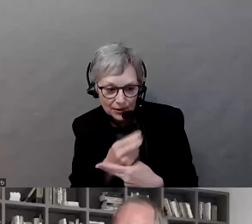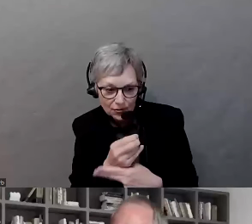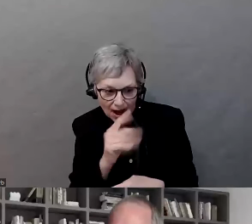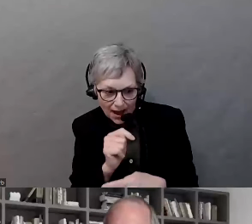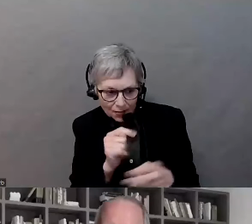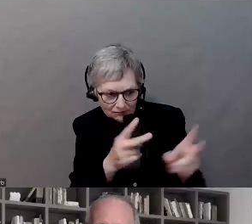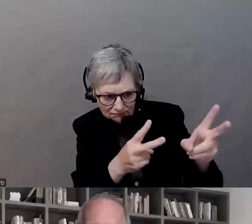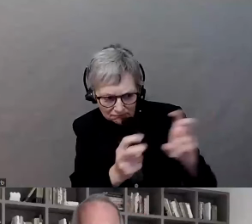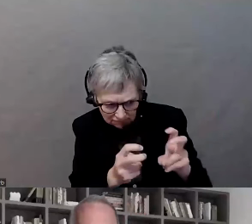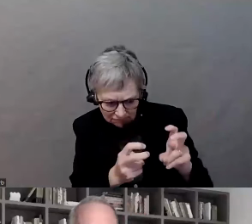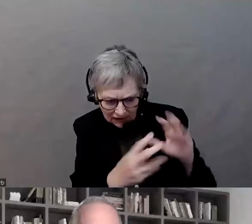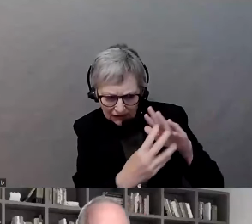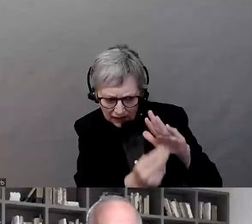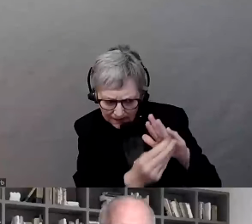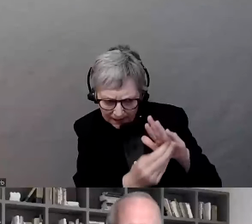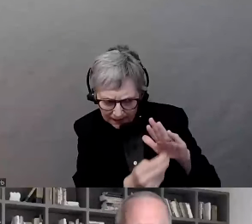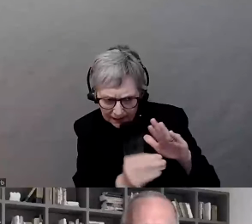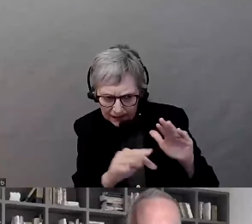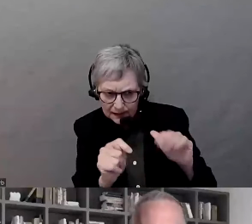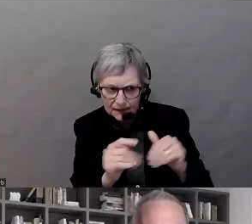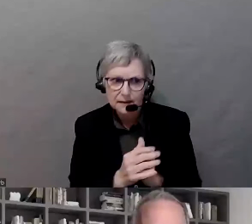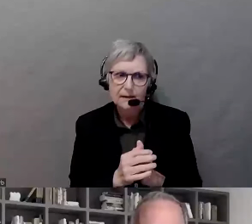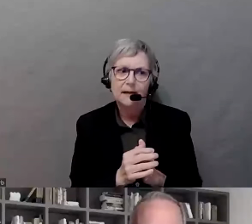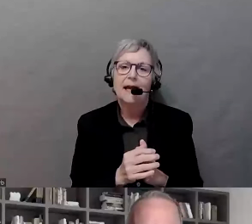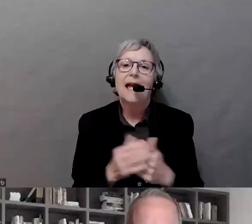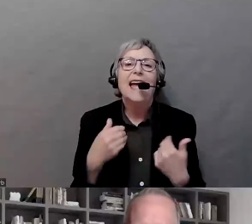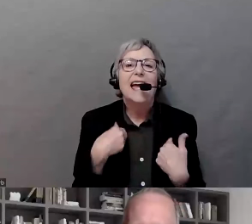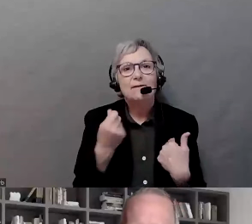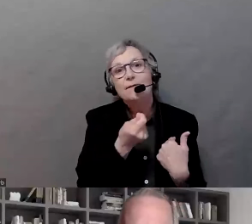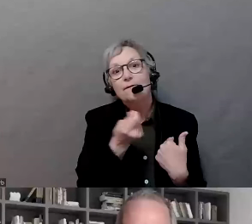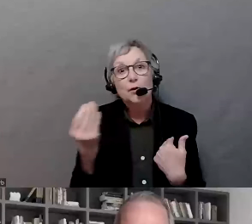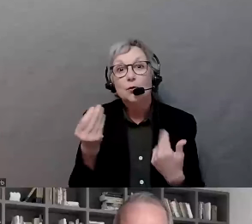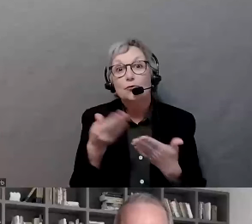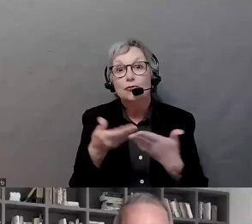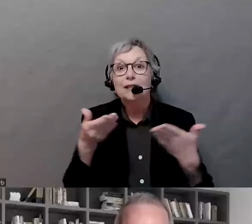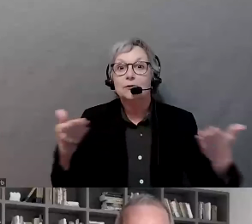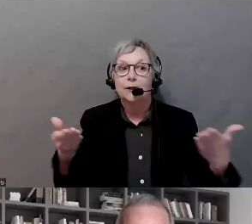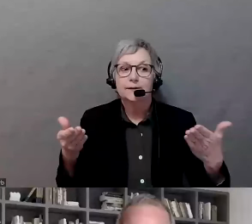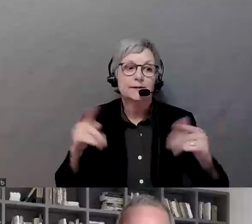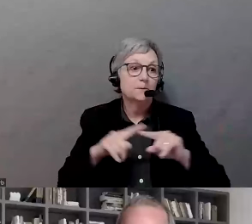THERE IS A LOT OF RESOURCES OUT THERE, BUT THIS IS A REQUEST FOR